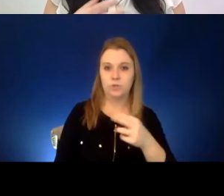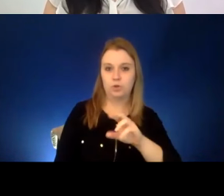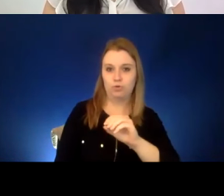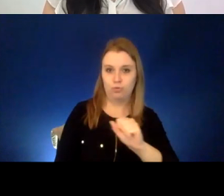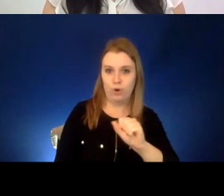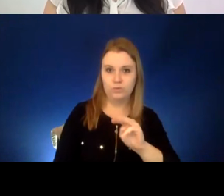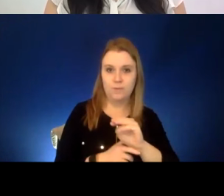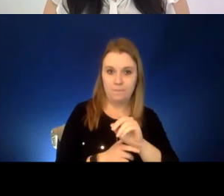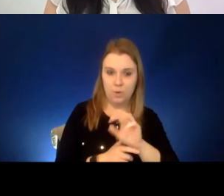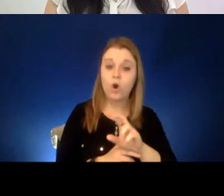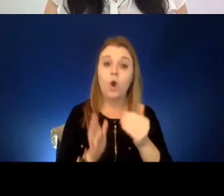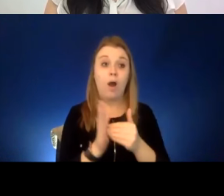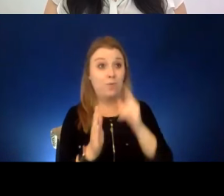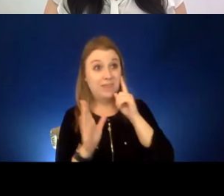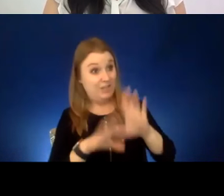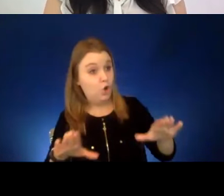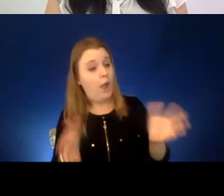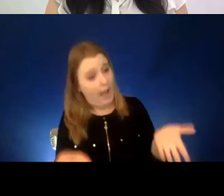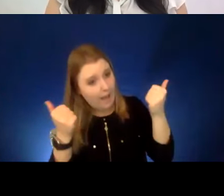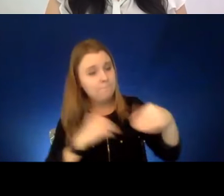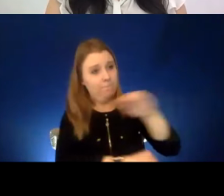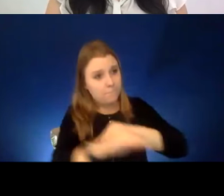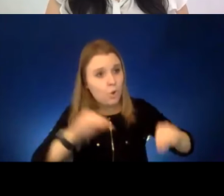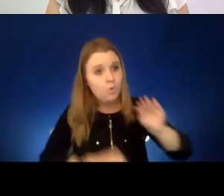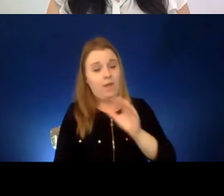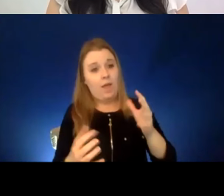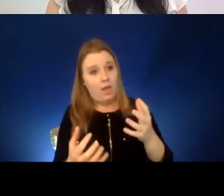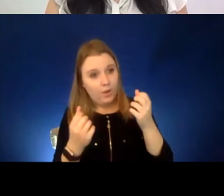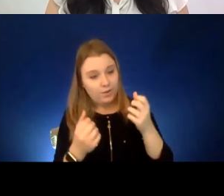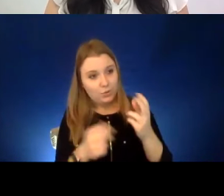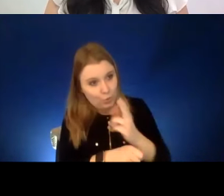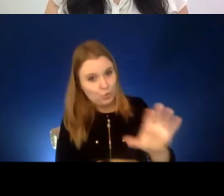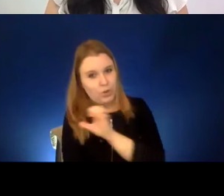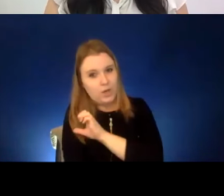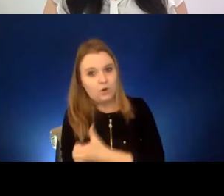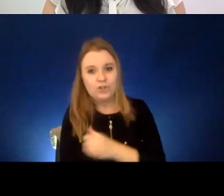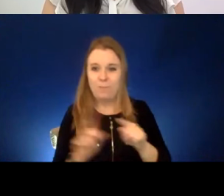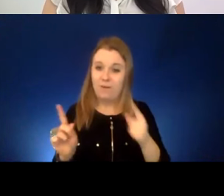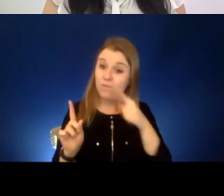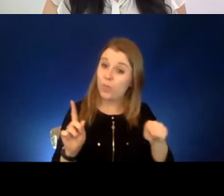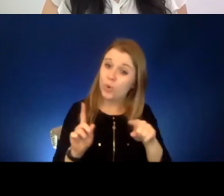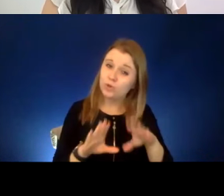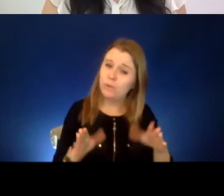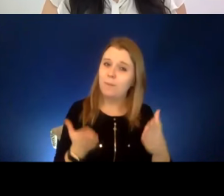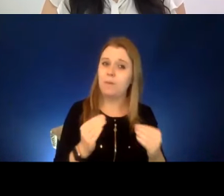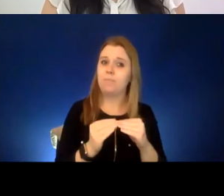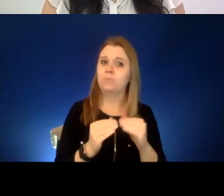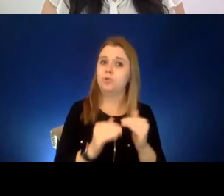we wanna get them up and moving and get their energy out, but for these children, it might be more taxing for them. So I would start with a fine motor activity